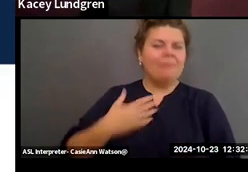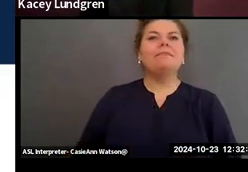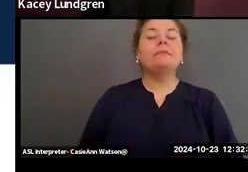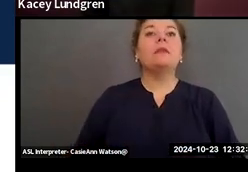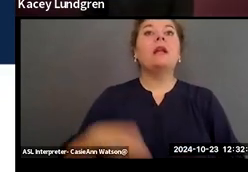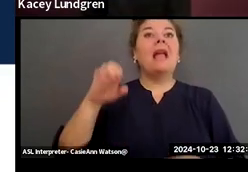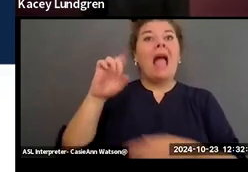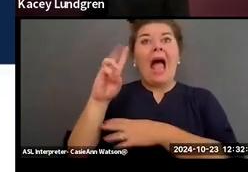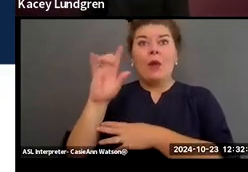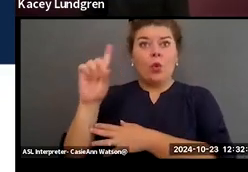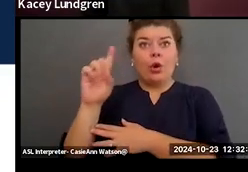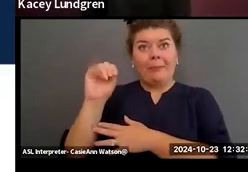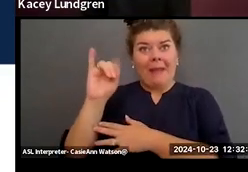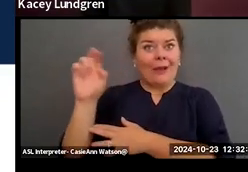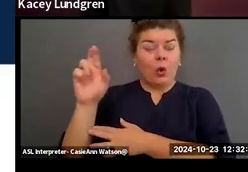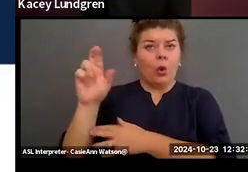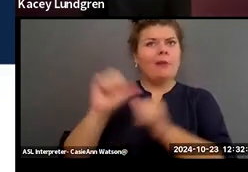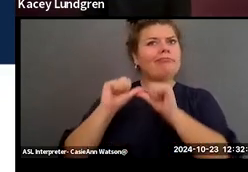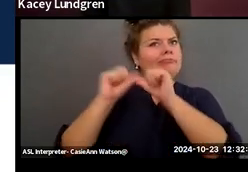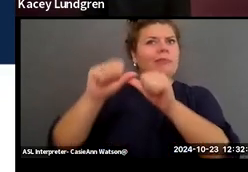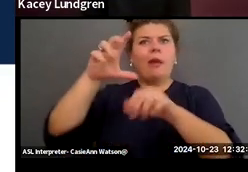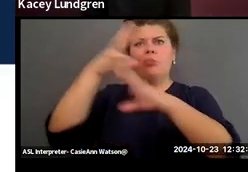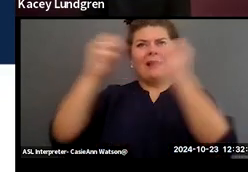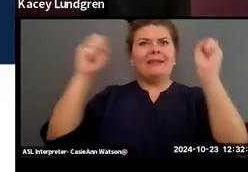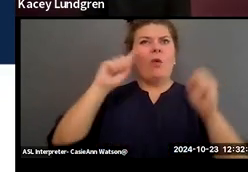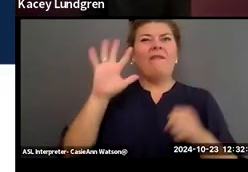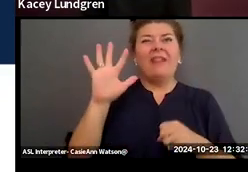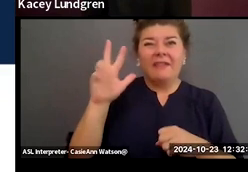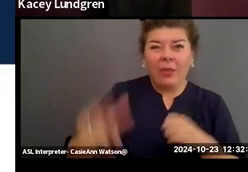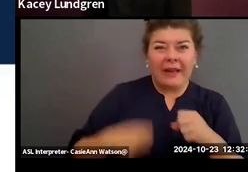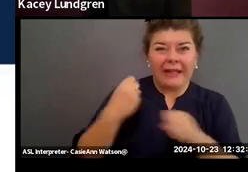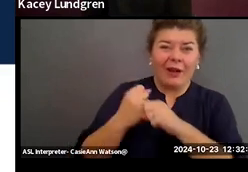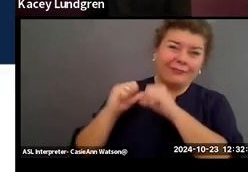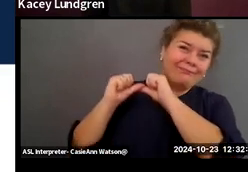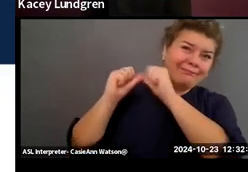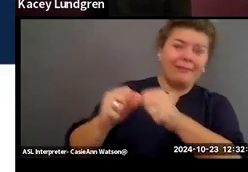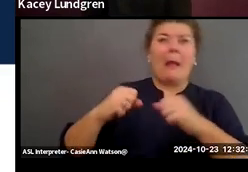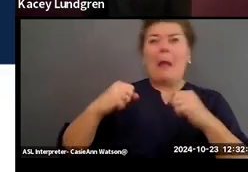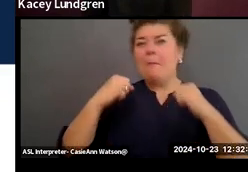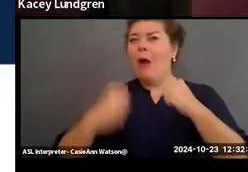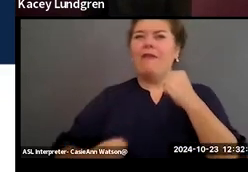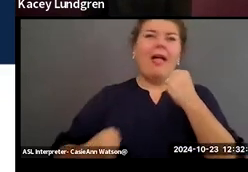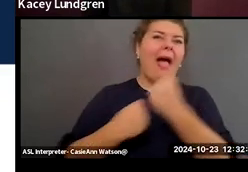Edward Minor remained president of the university for 53 years and was a powerful advocate for deaf education